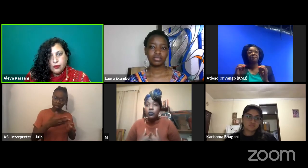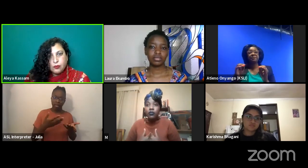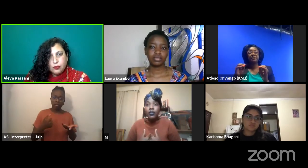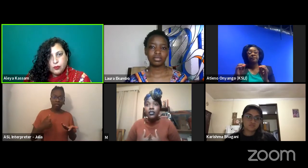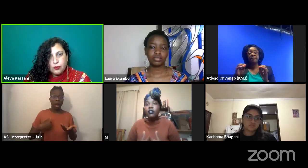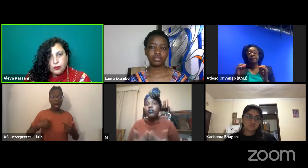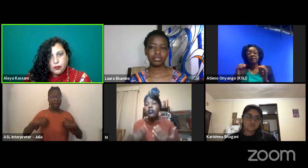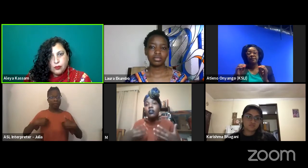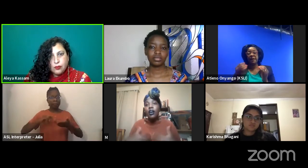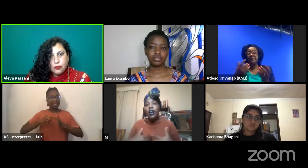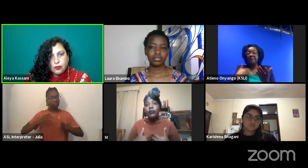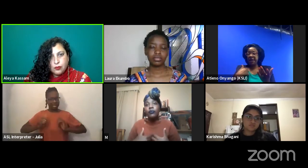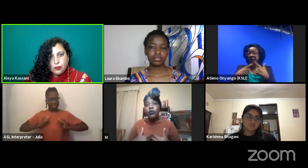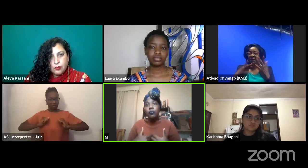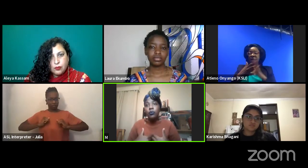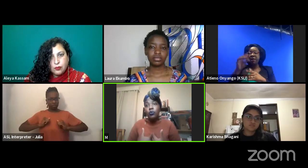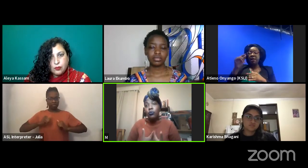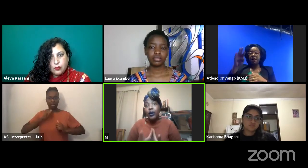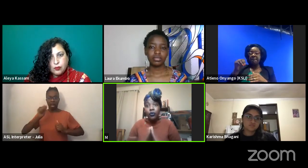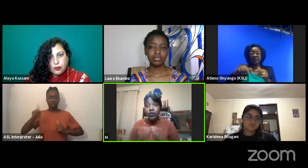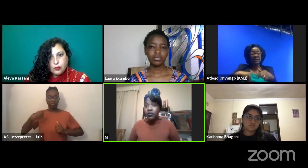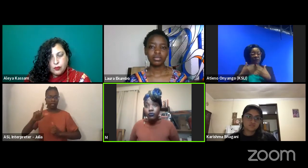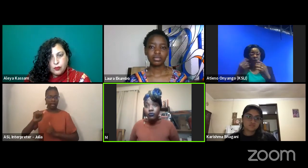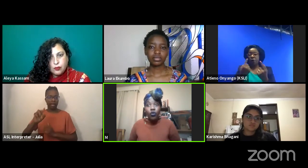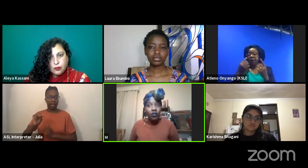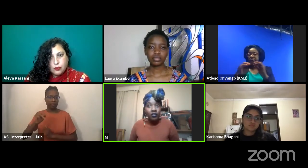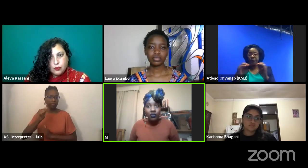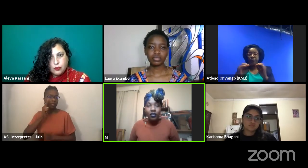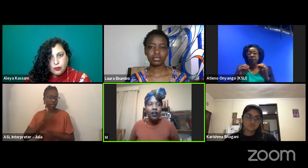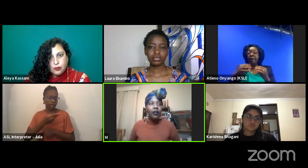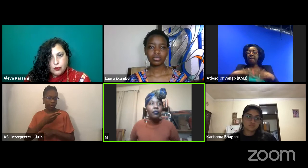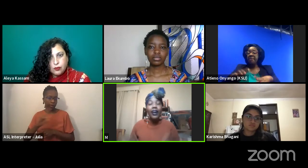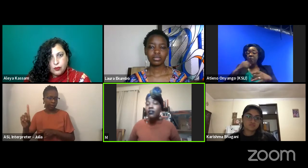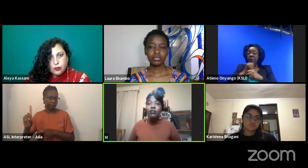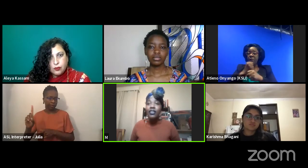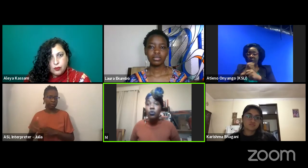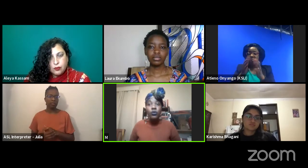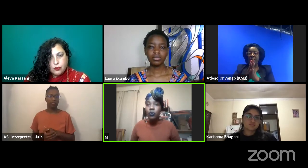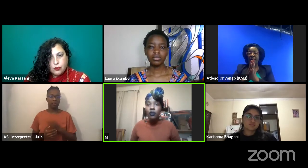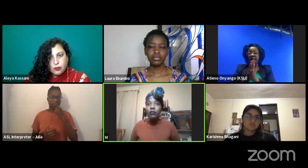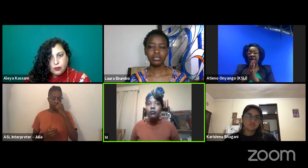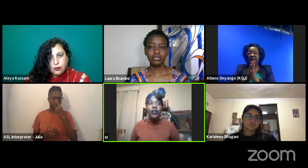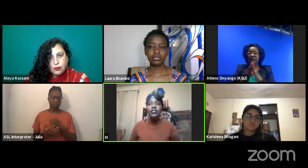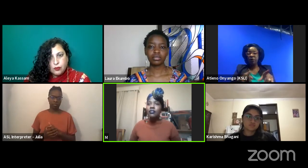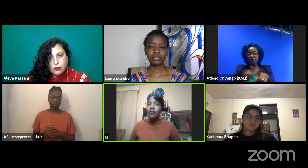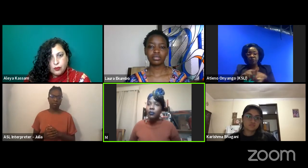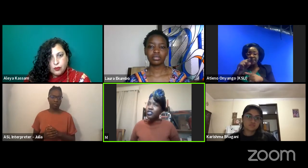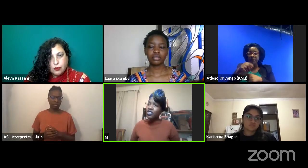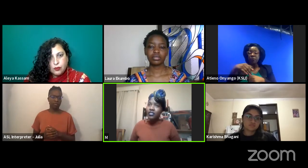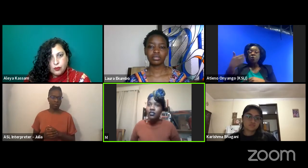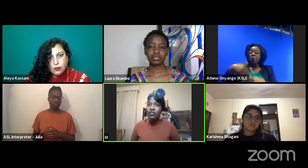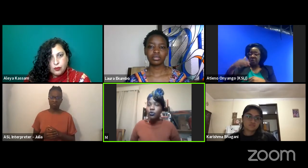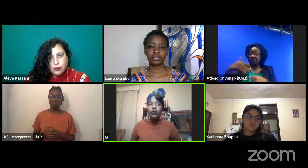I'm speaking for myself, for the people who my work is for. And that's always welcome and that's appreciated sure.